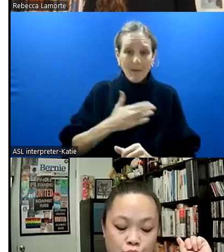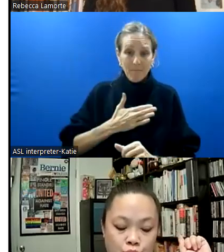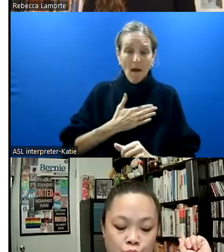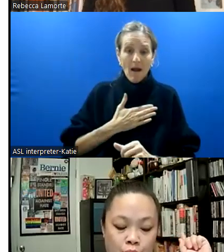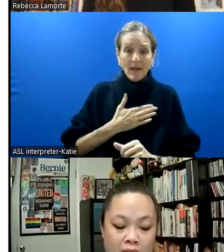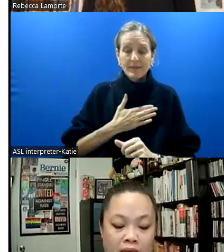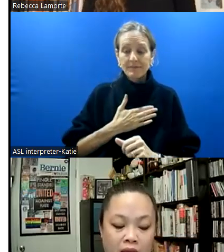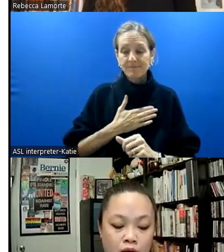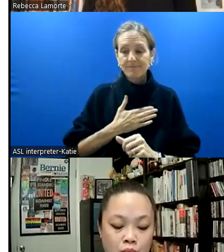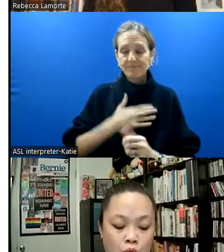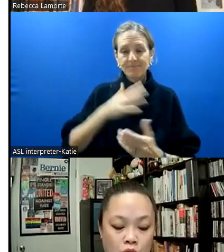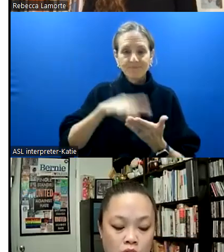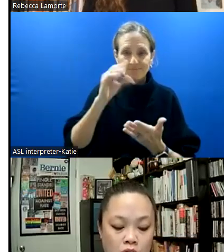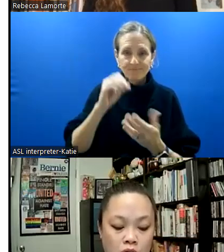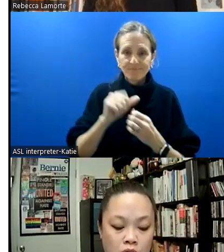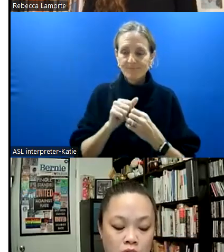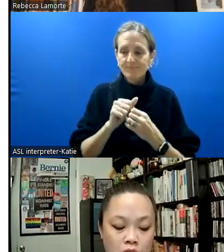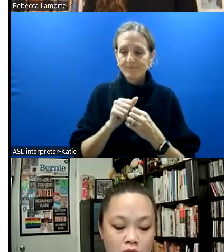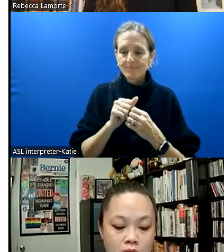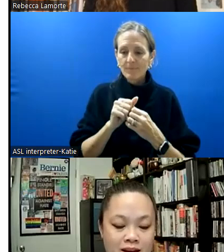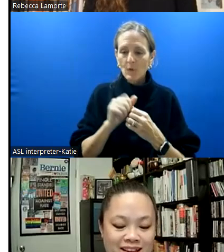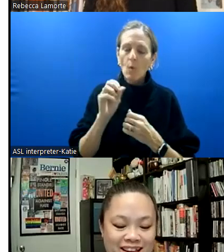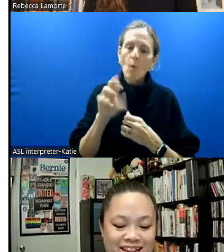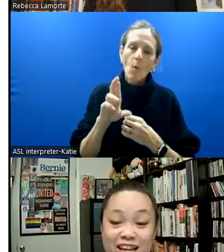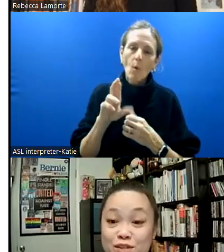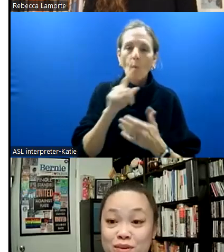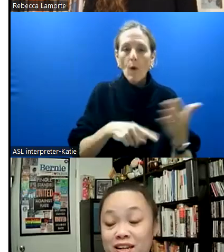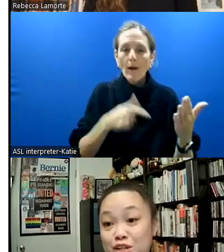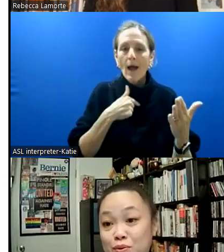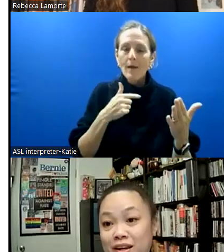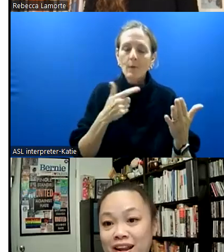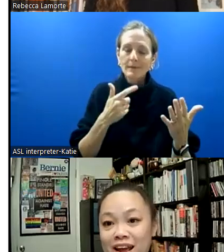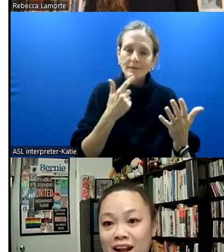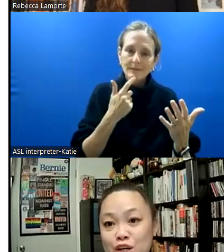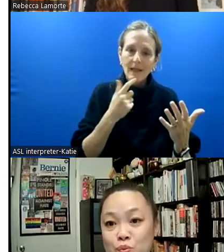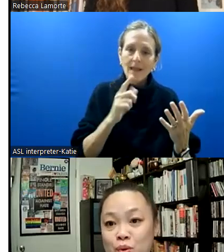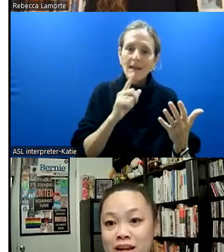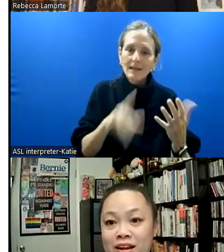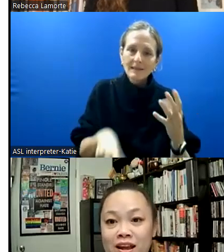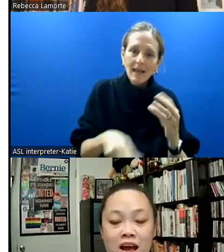to add more accessibility to it, because why not?